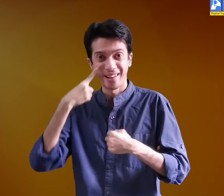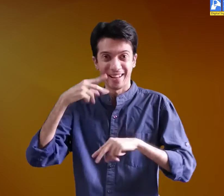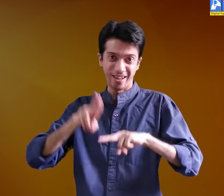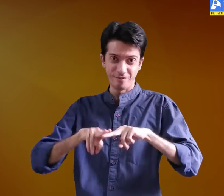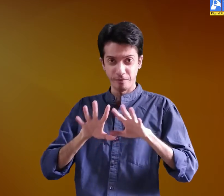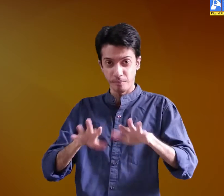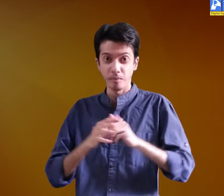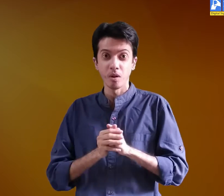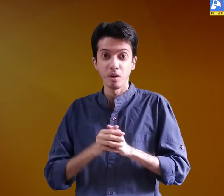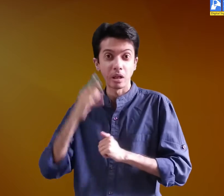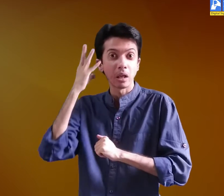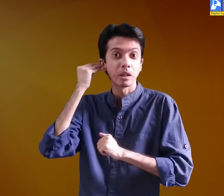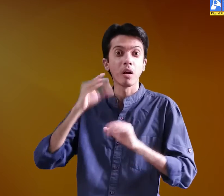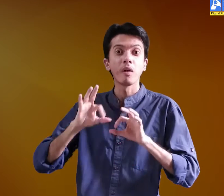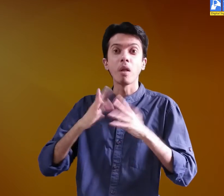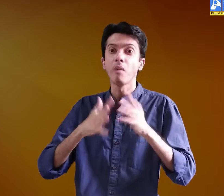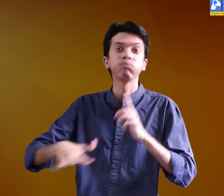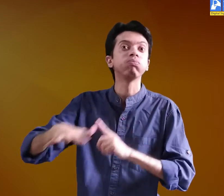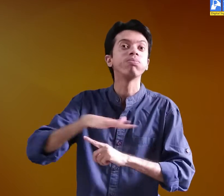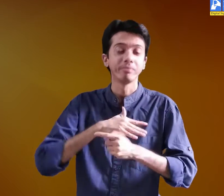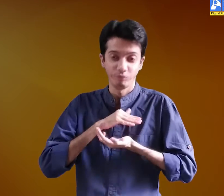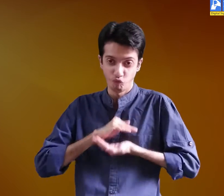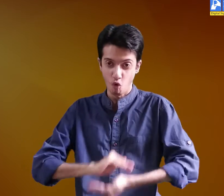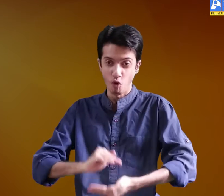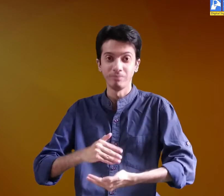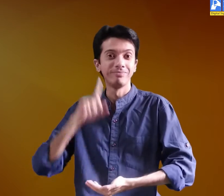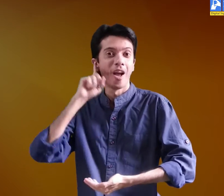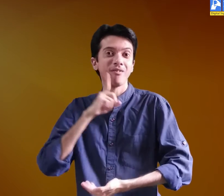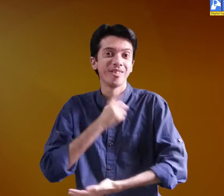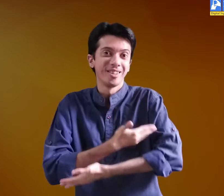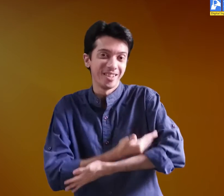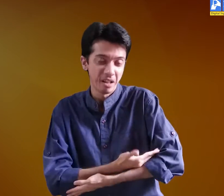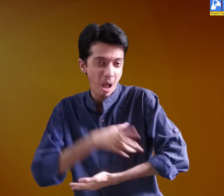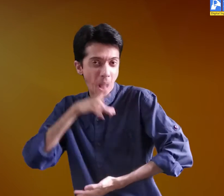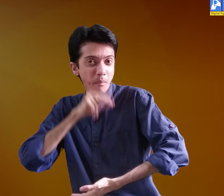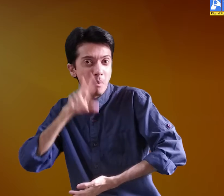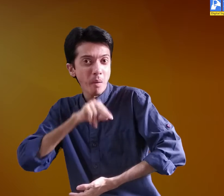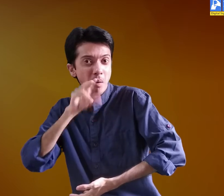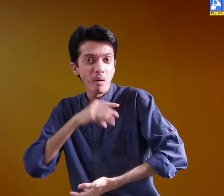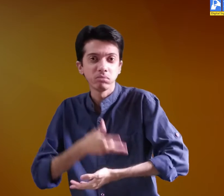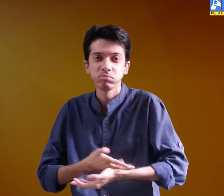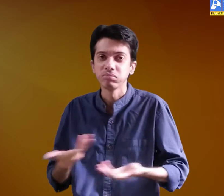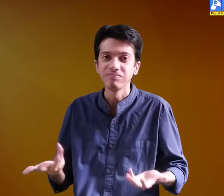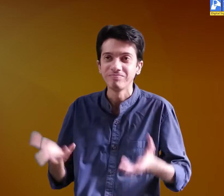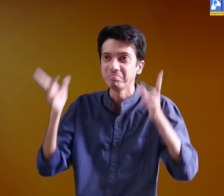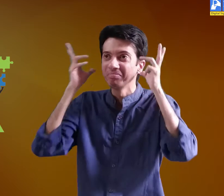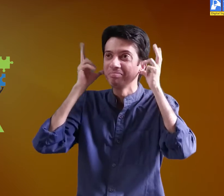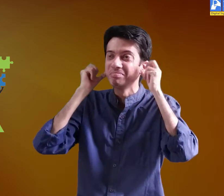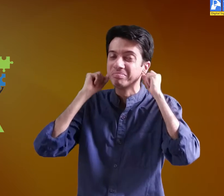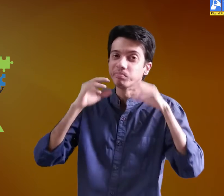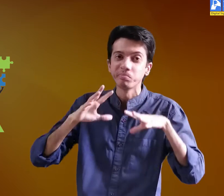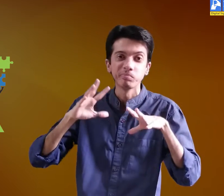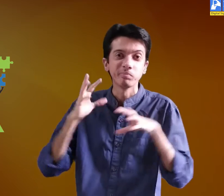if a deaf child is born to hearing parents and the parents speak to the child